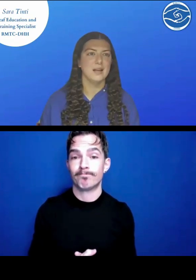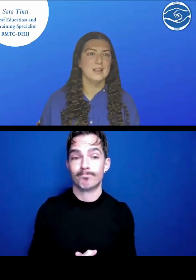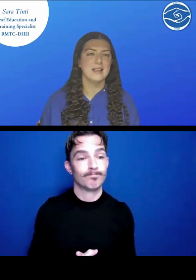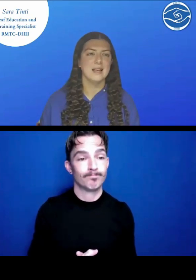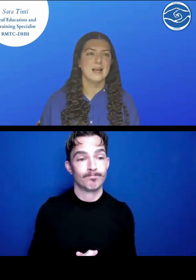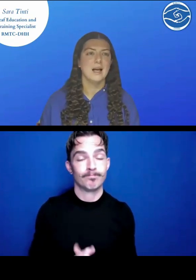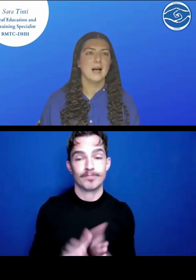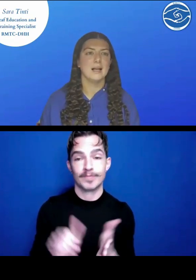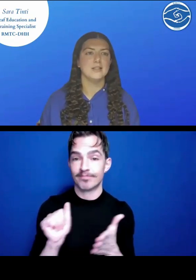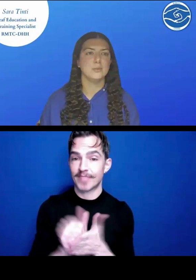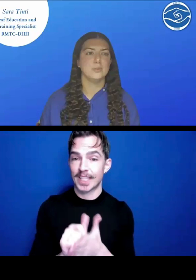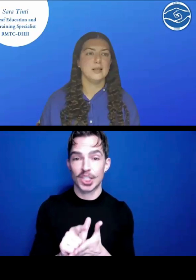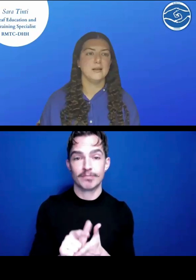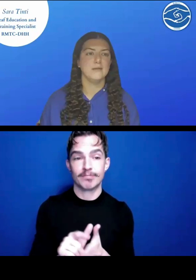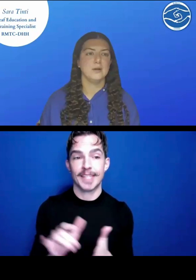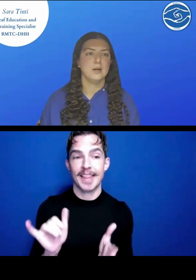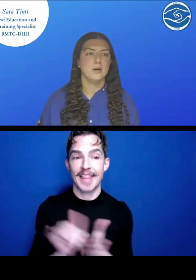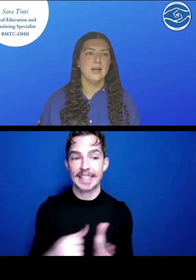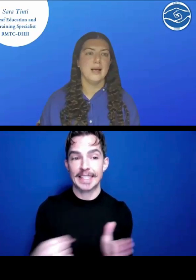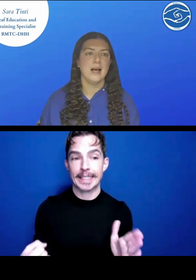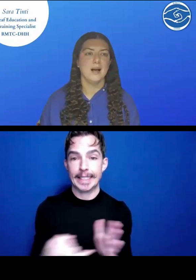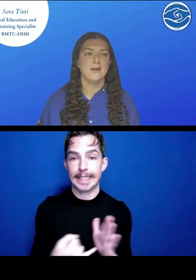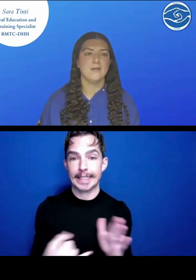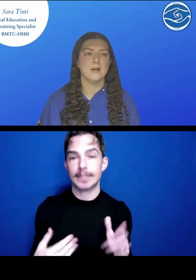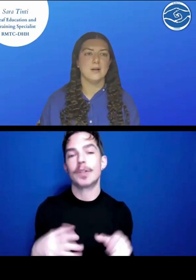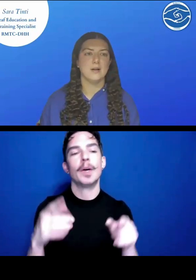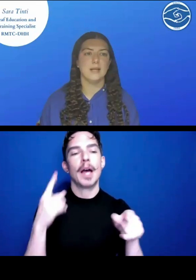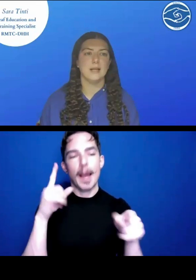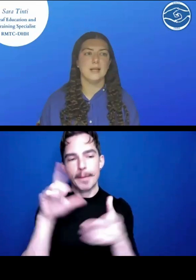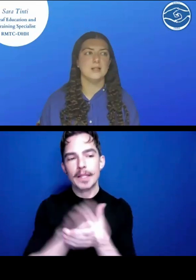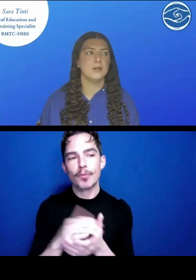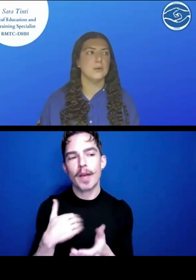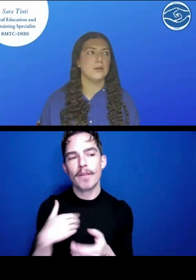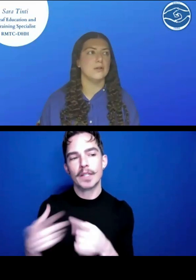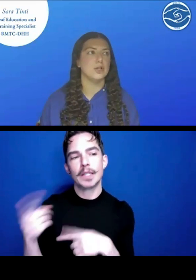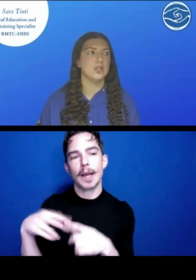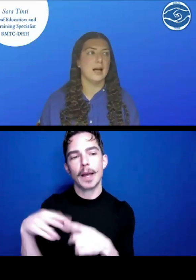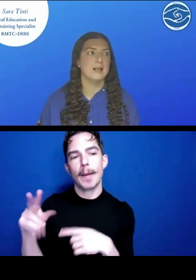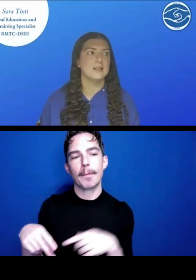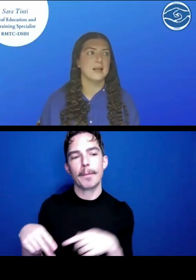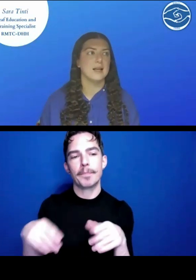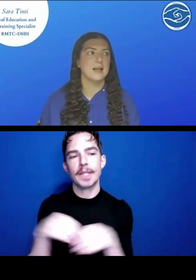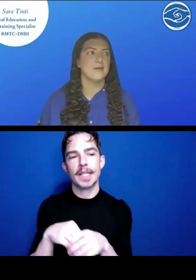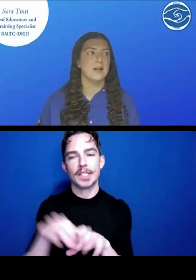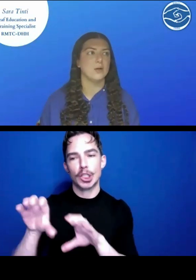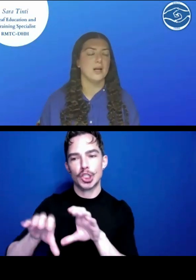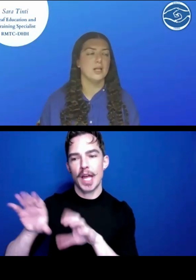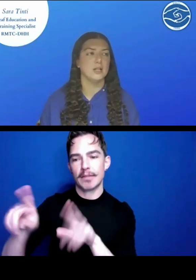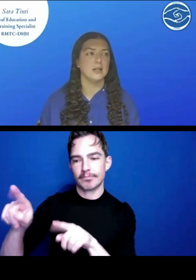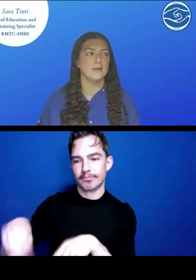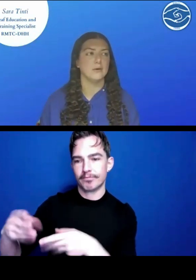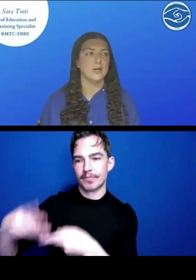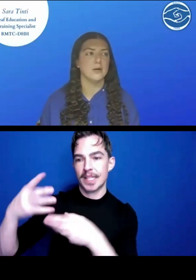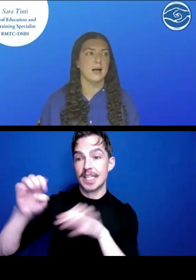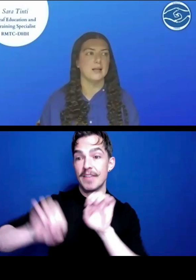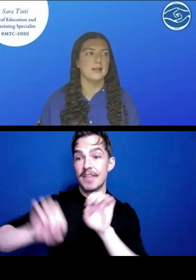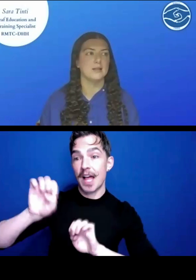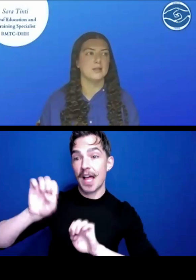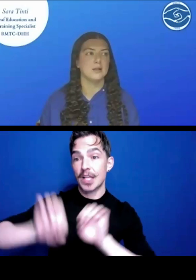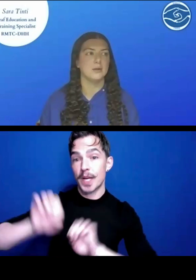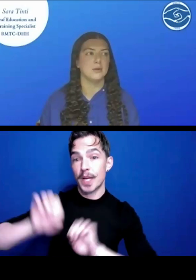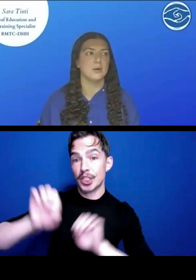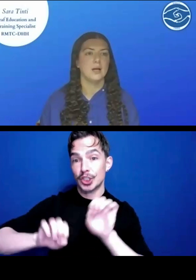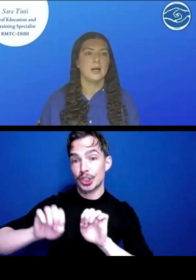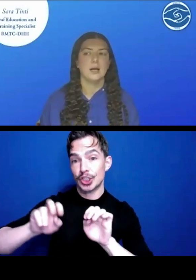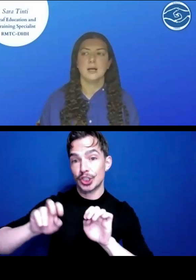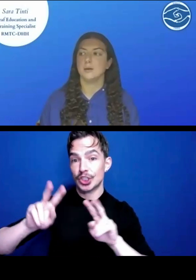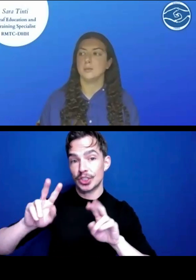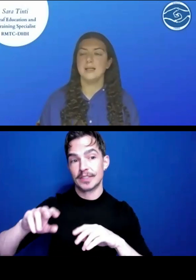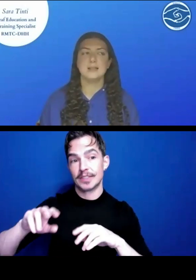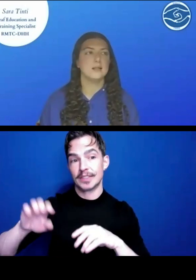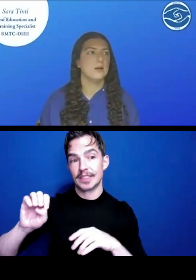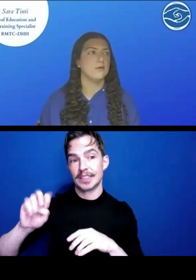That is it. I do believe we have coming into the chat a evaluation for you guys to complete.